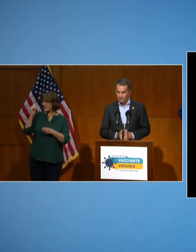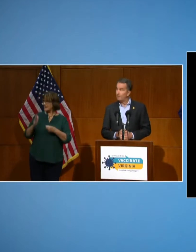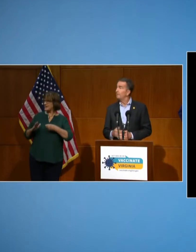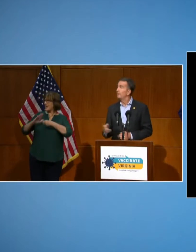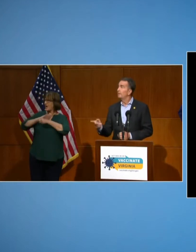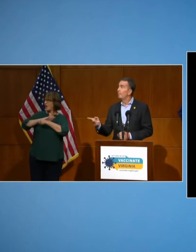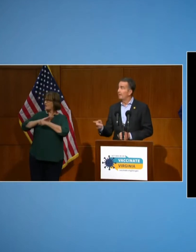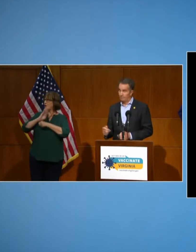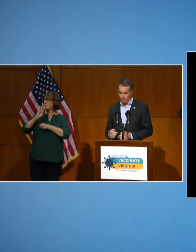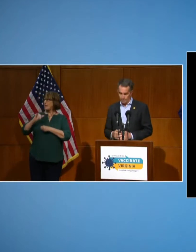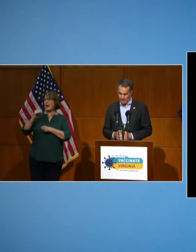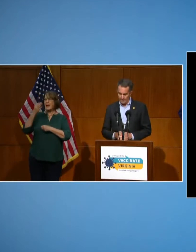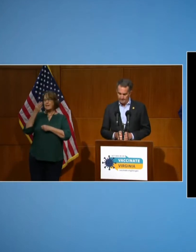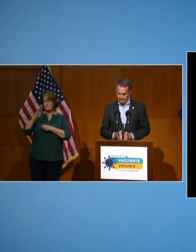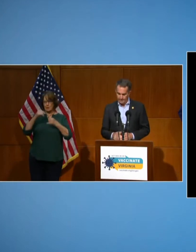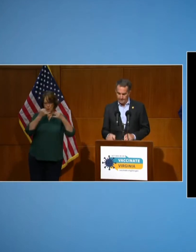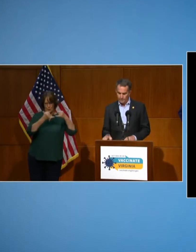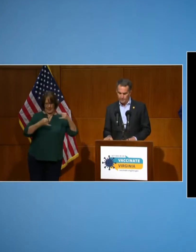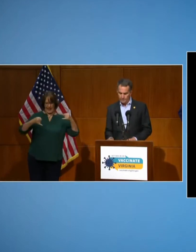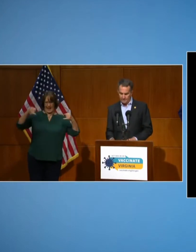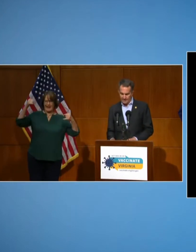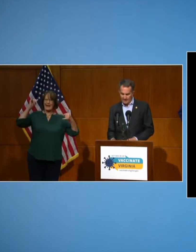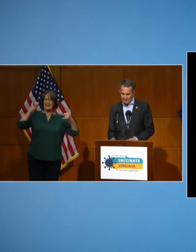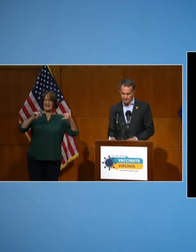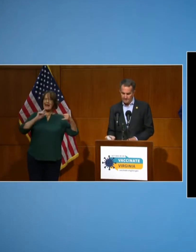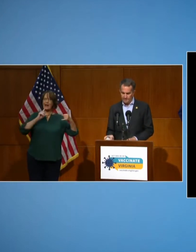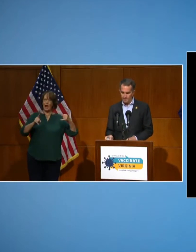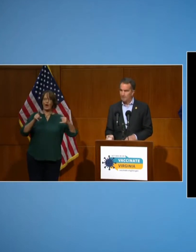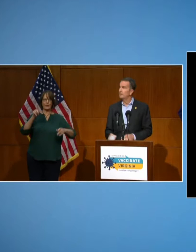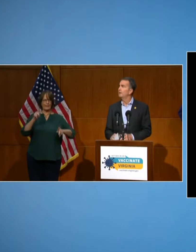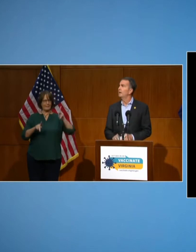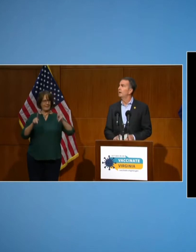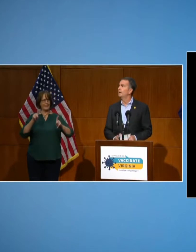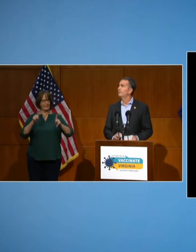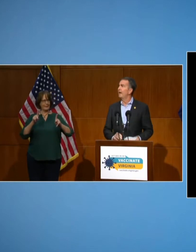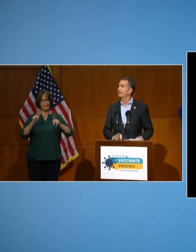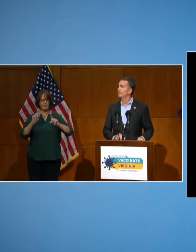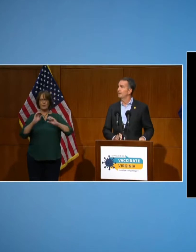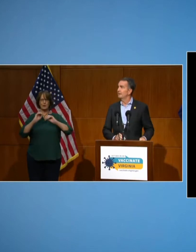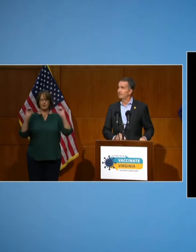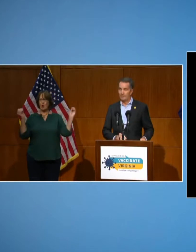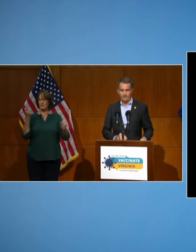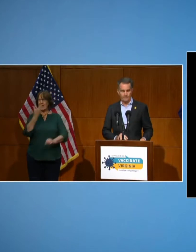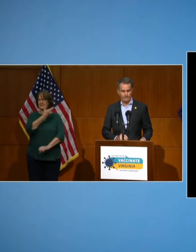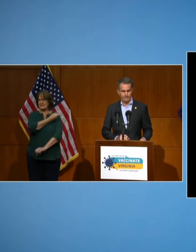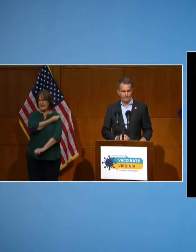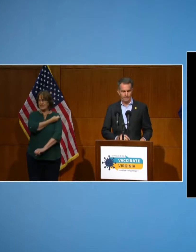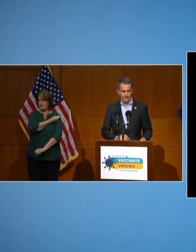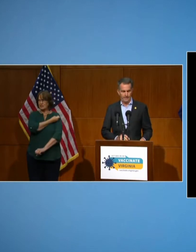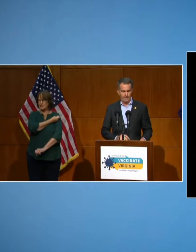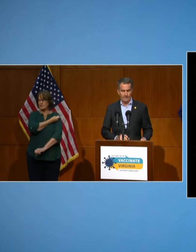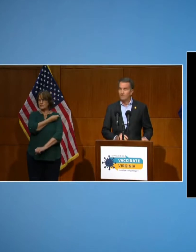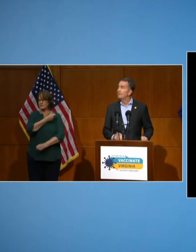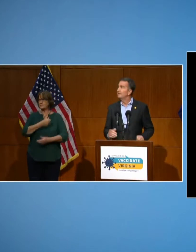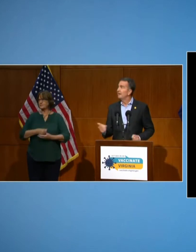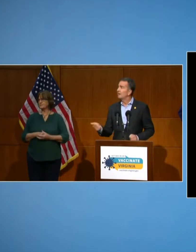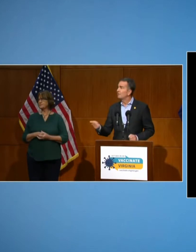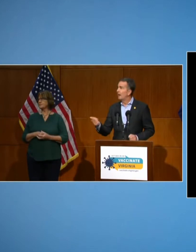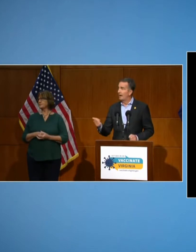it's covered up by the blue line, which is the cases among unvaccinated people. The yellow line,